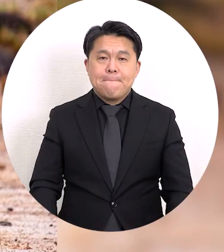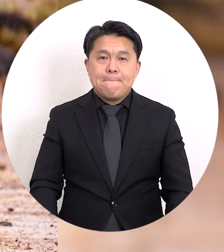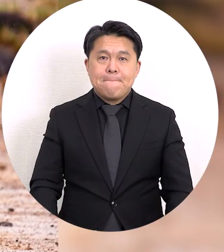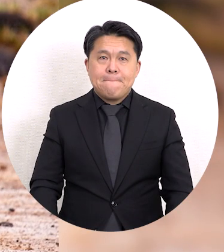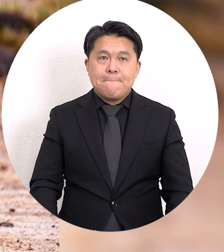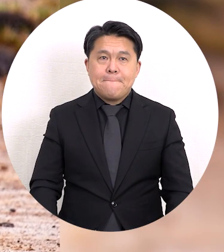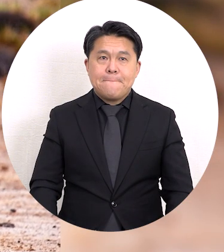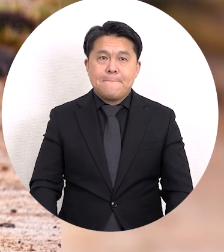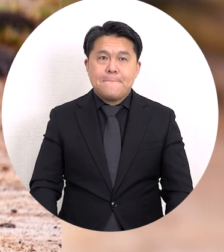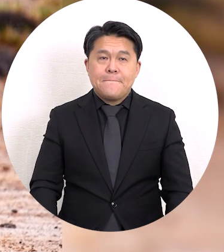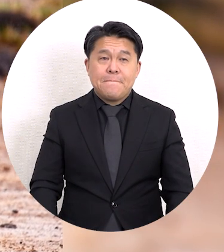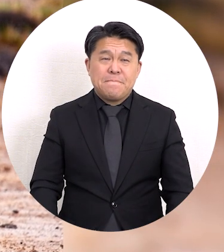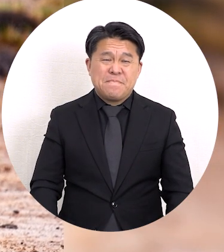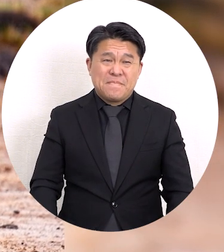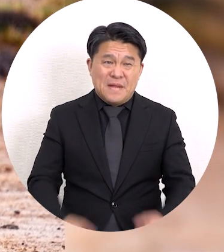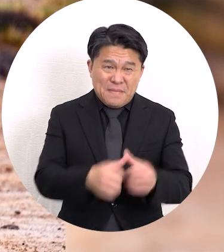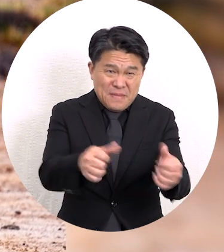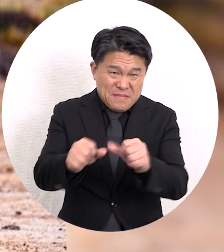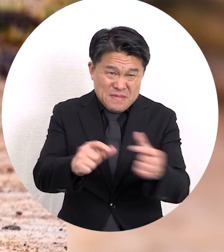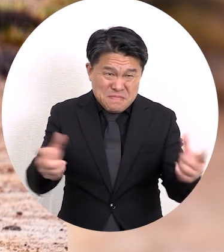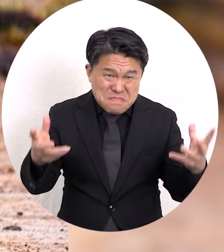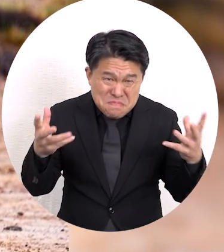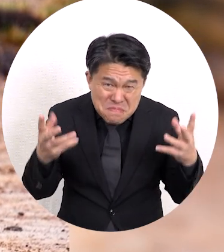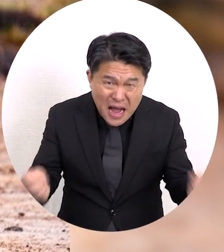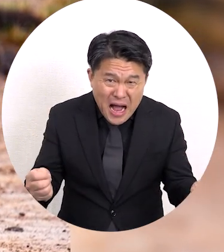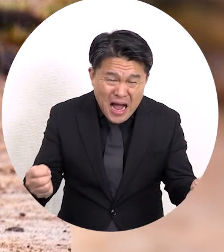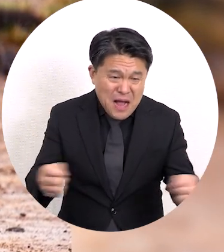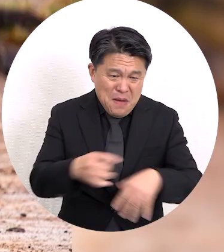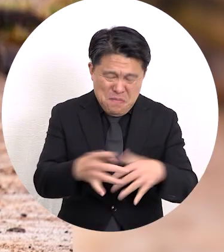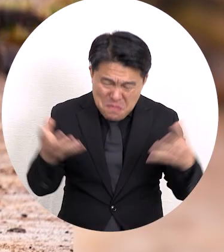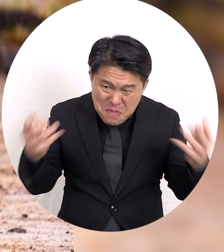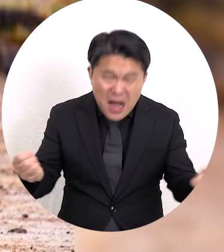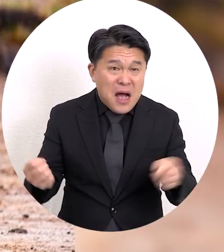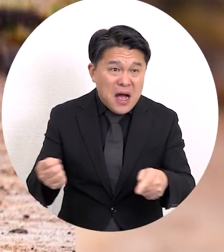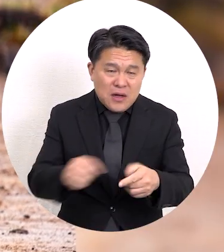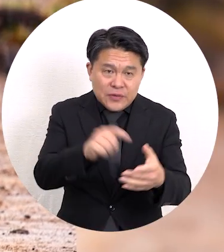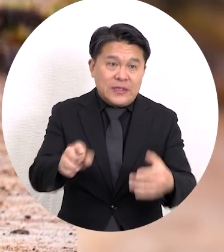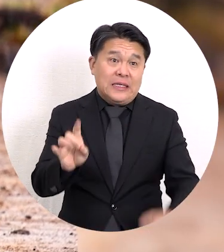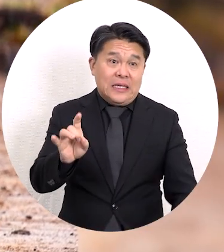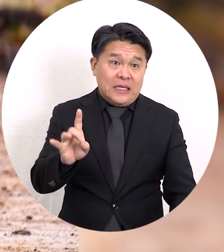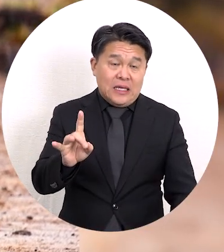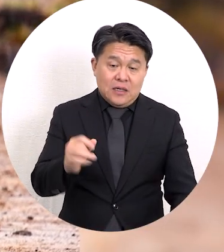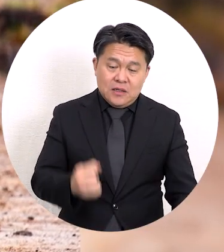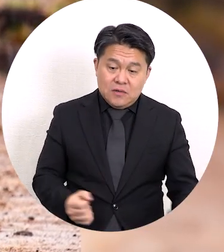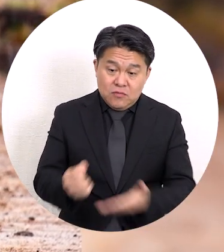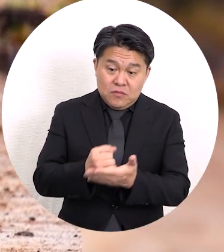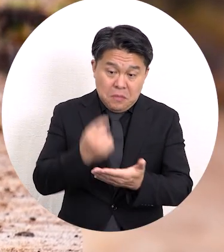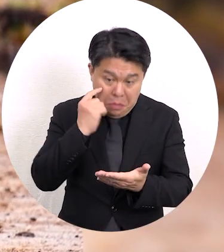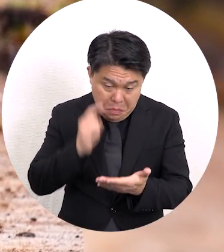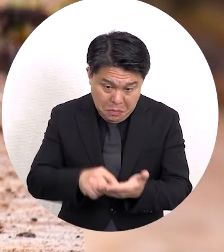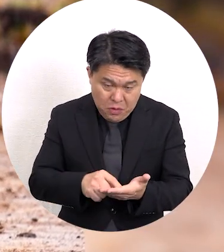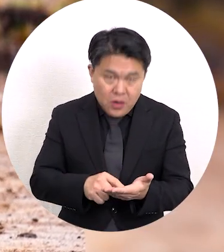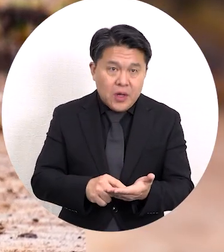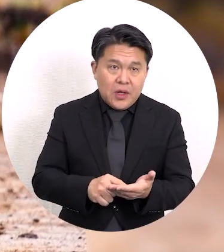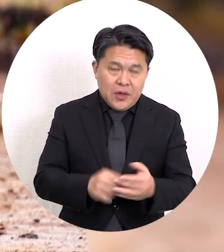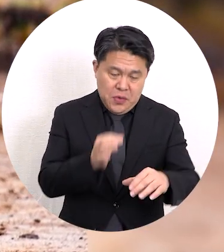There are thousands of such bone fragments, so it’s possible that one of them just happened to be placed